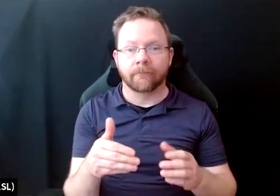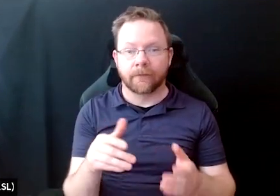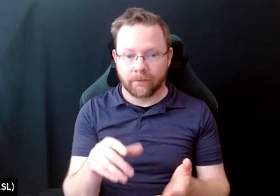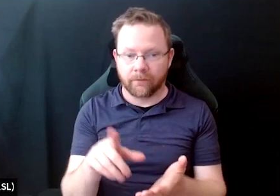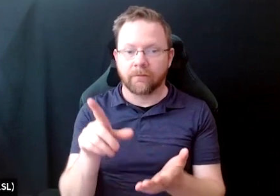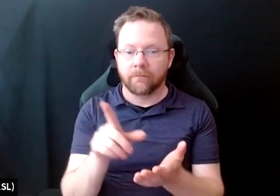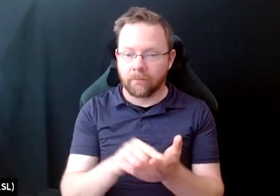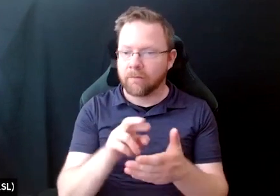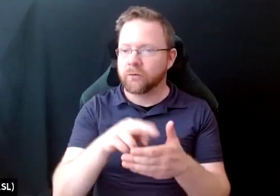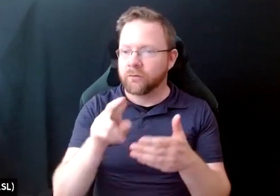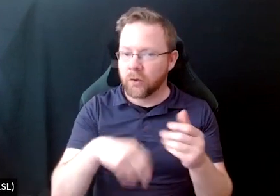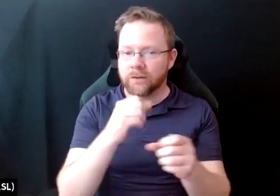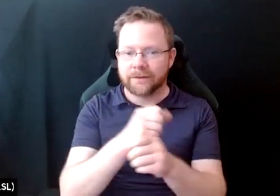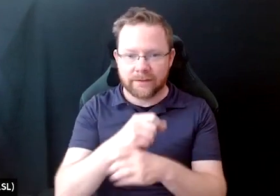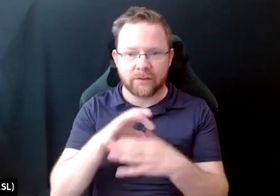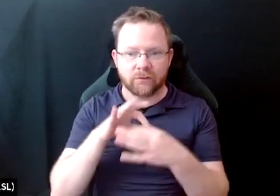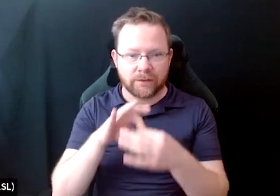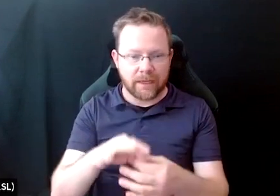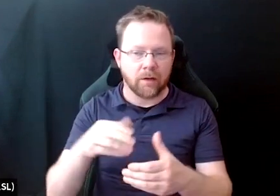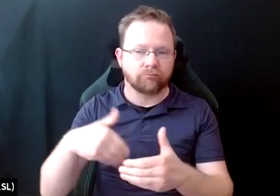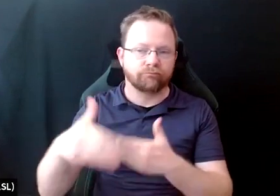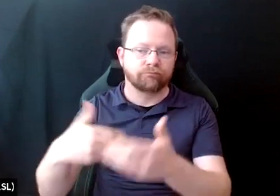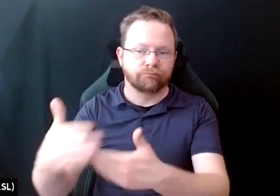about the subsequent stages. We all knew each other.